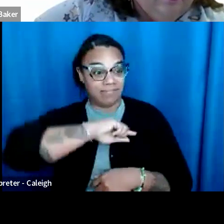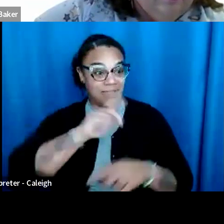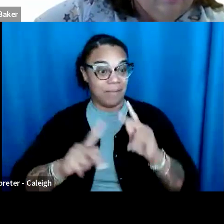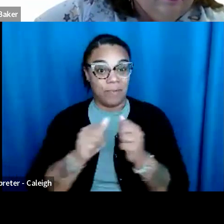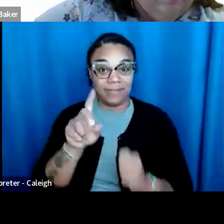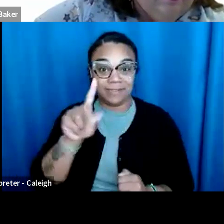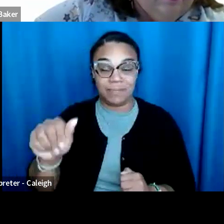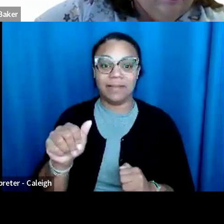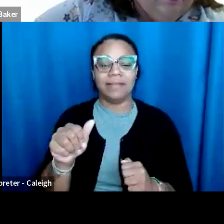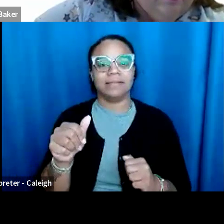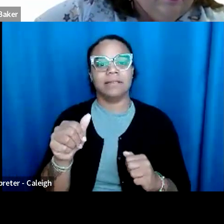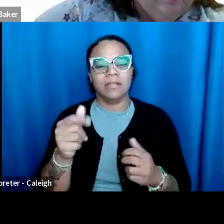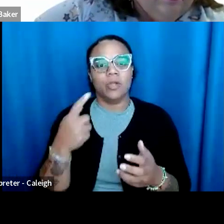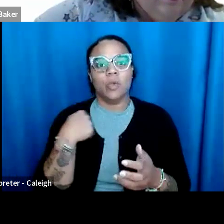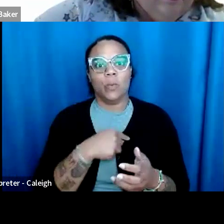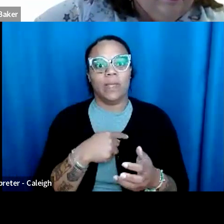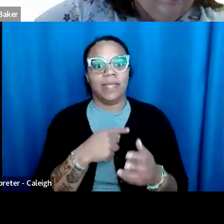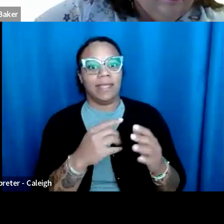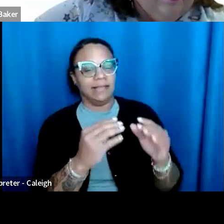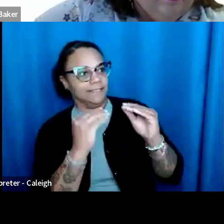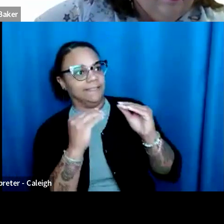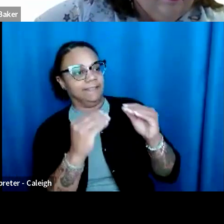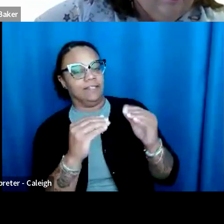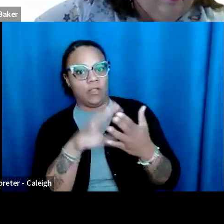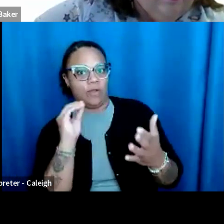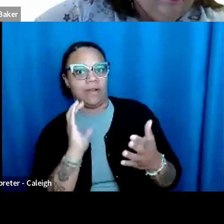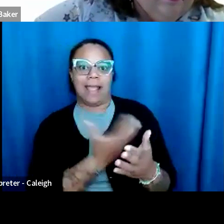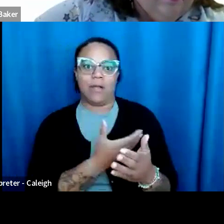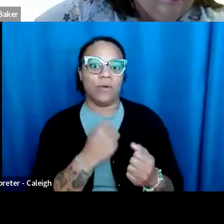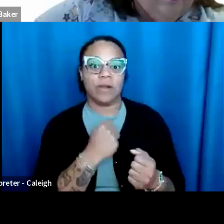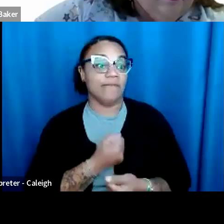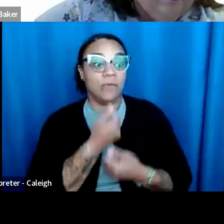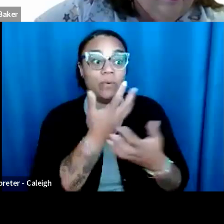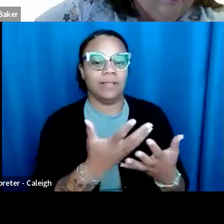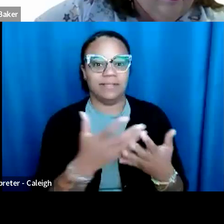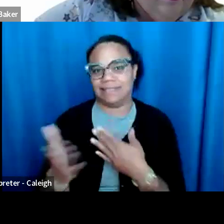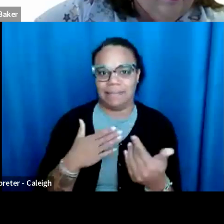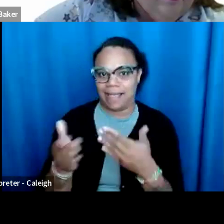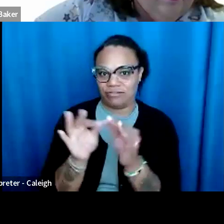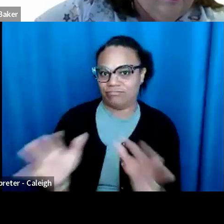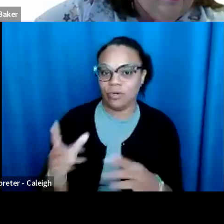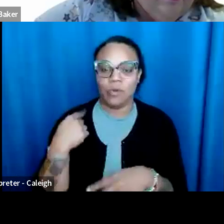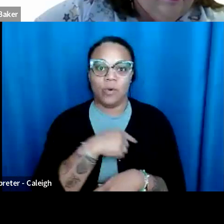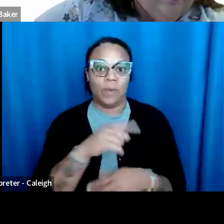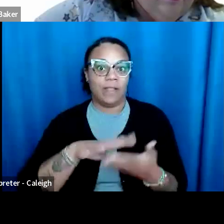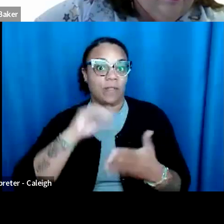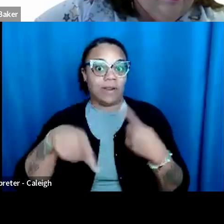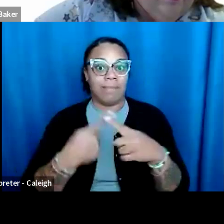we're made to believe that our voice doesn't matter, or we're told all of the limitations of things we can or can't do, that I had to get to a point,